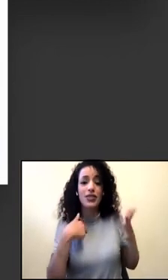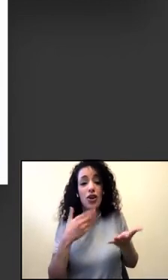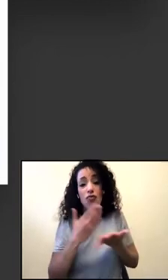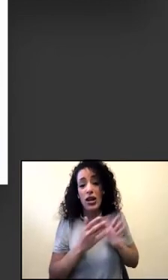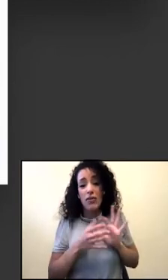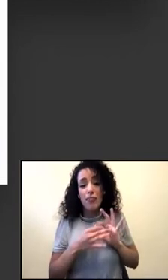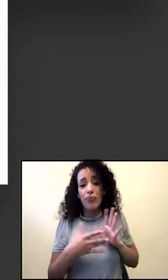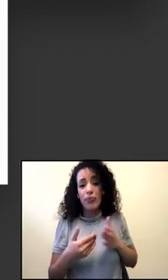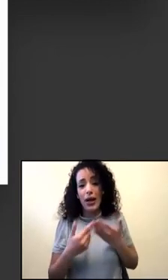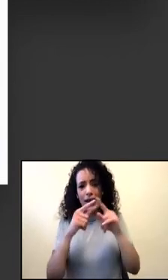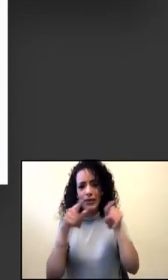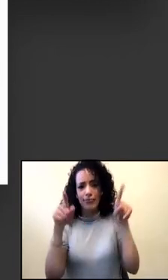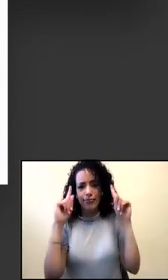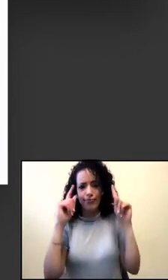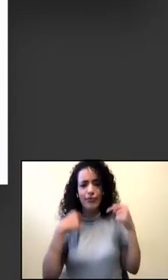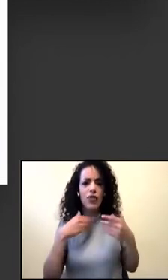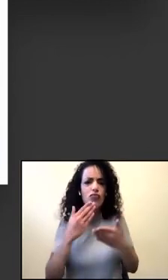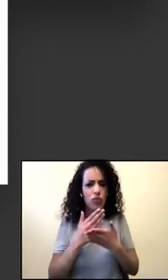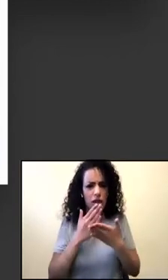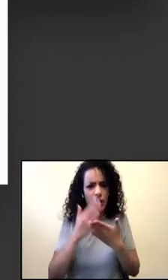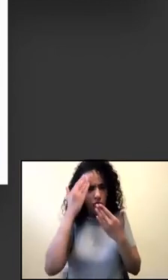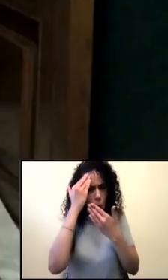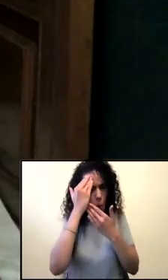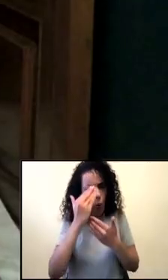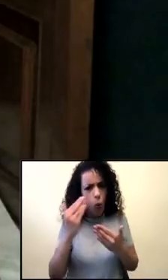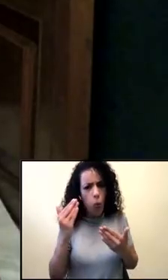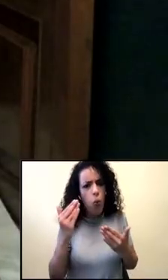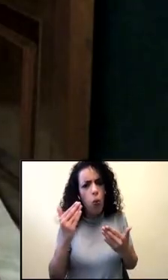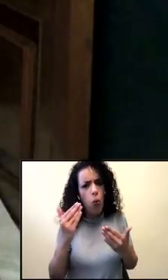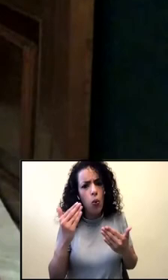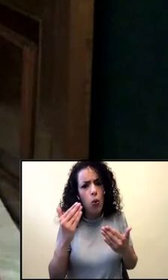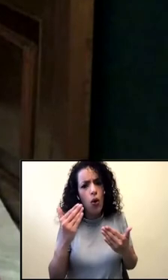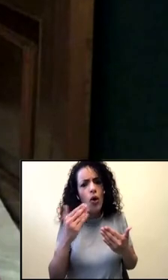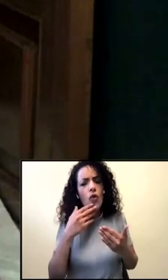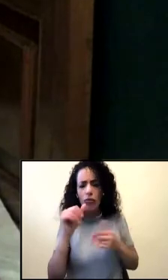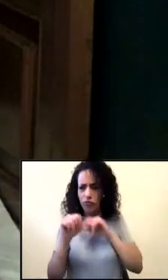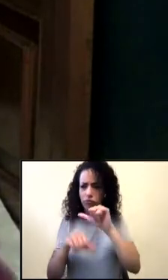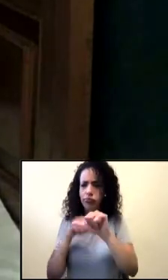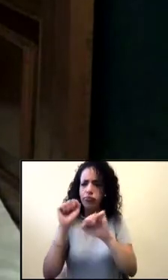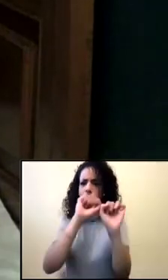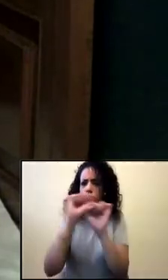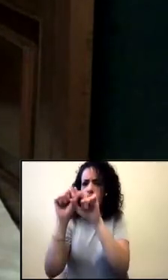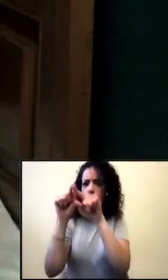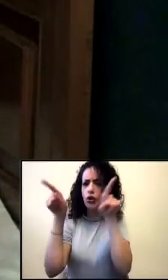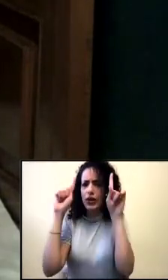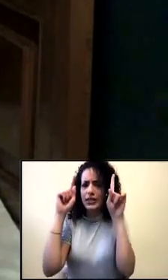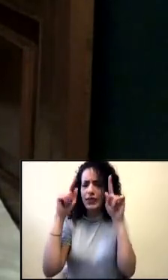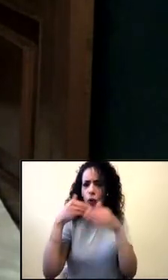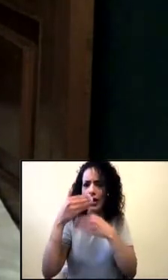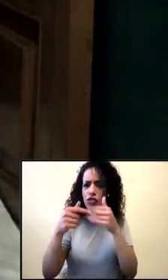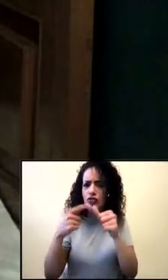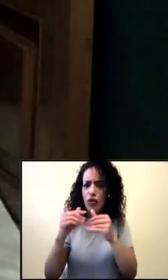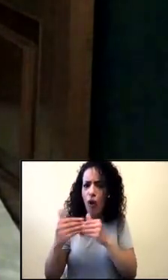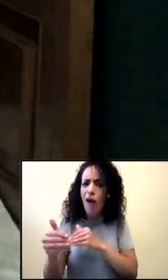have enormous respect for the methodology, but the biggest and most common question I get asked is on